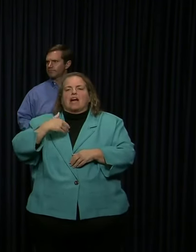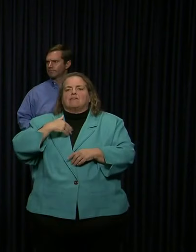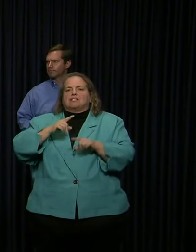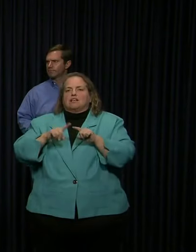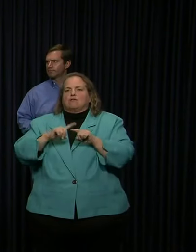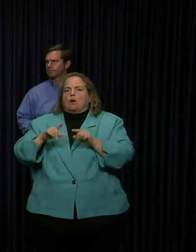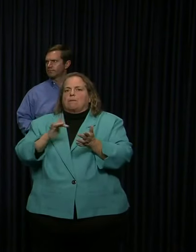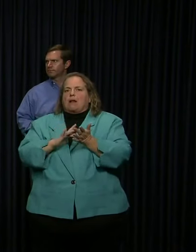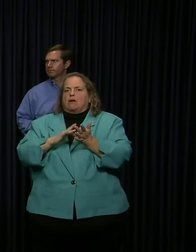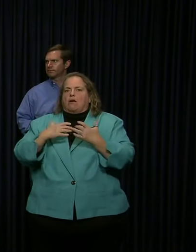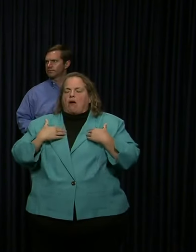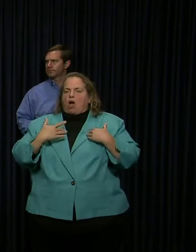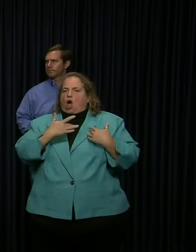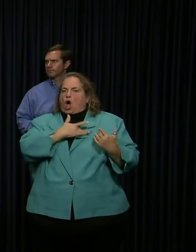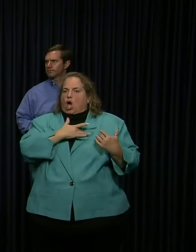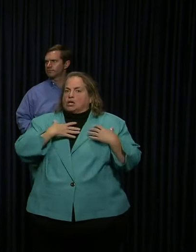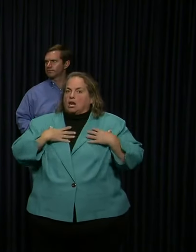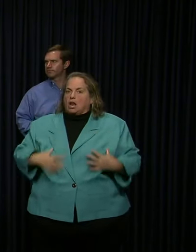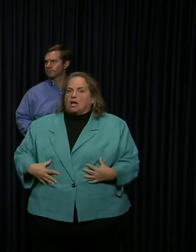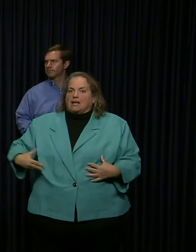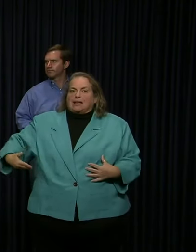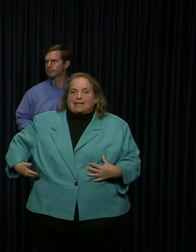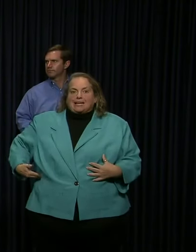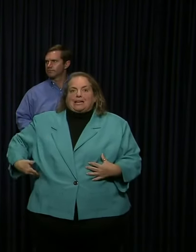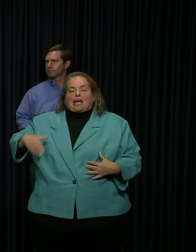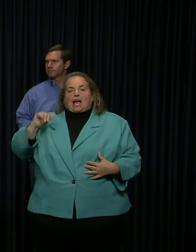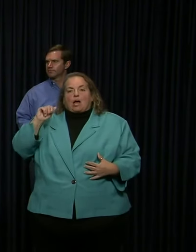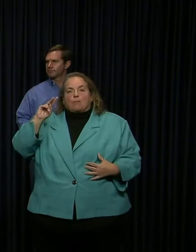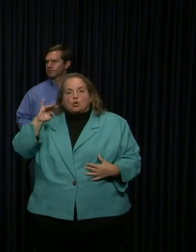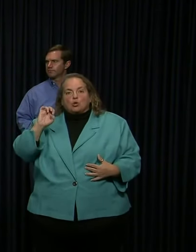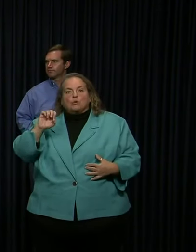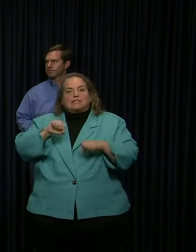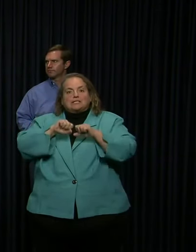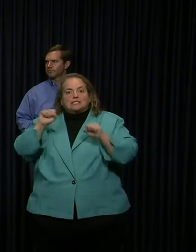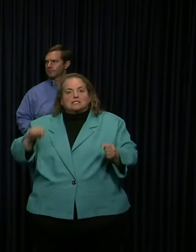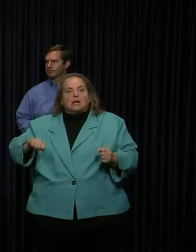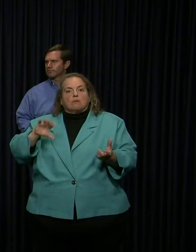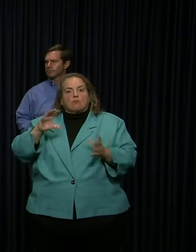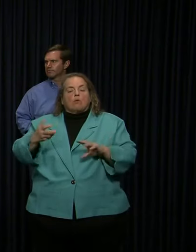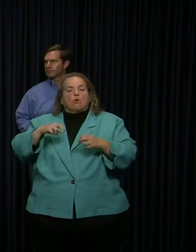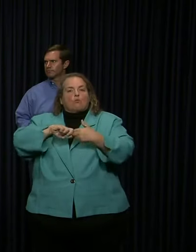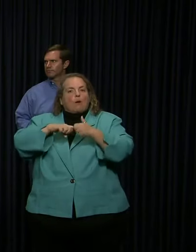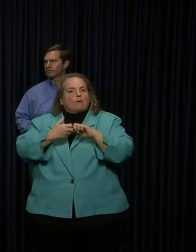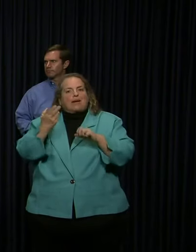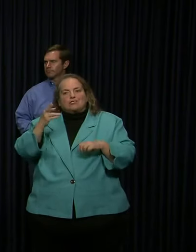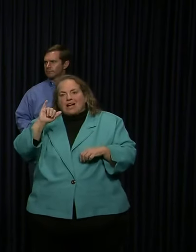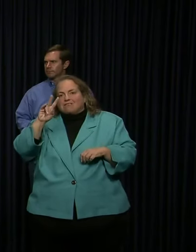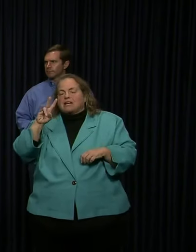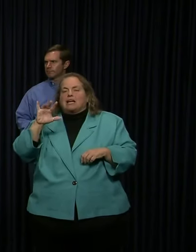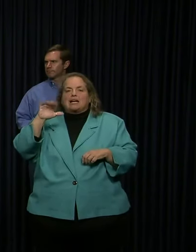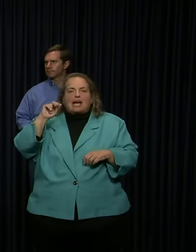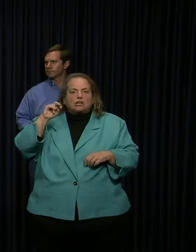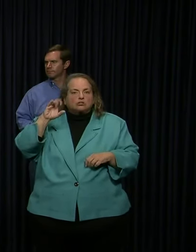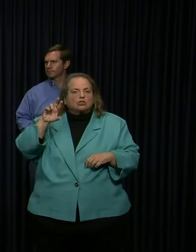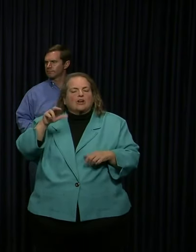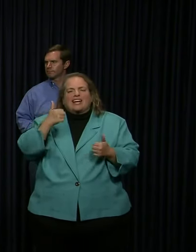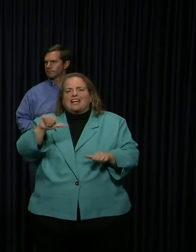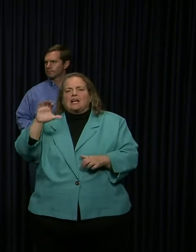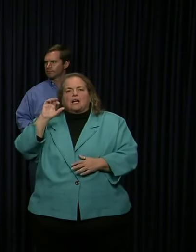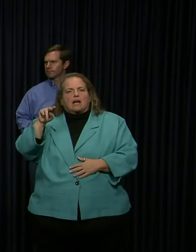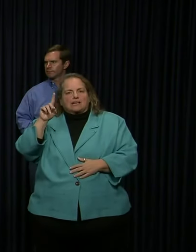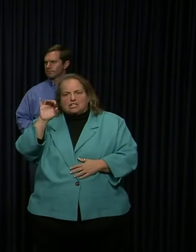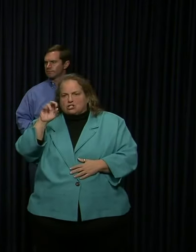THIS IS A TUTORIAL ON OUR